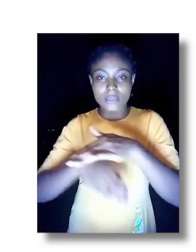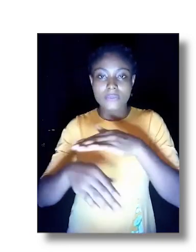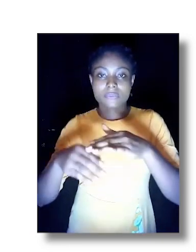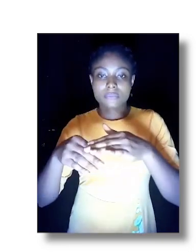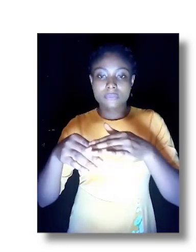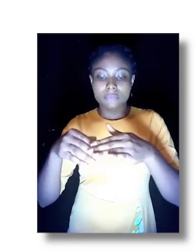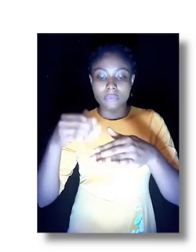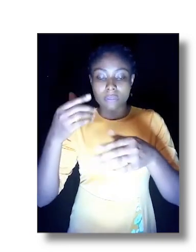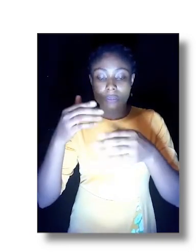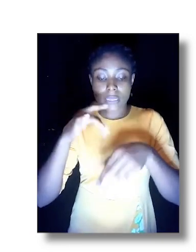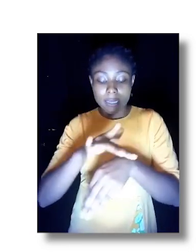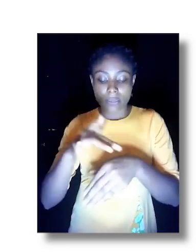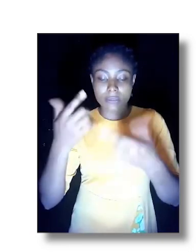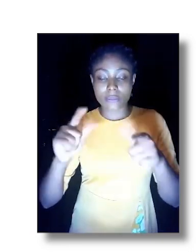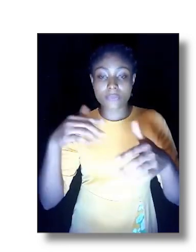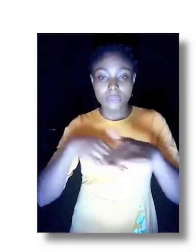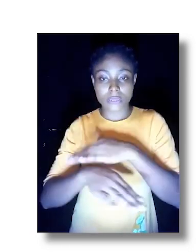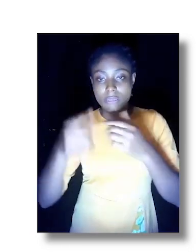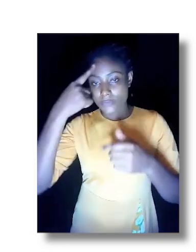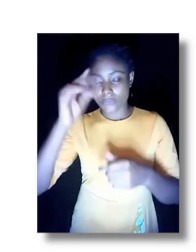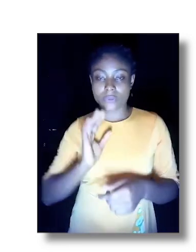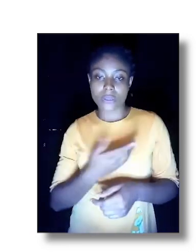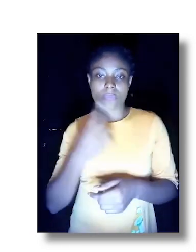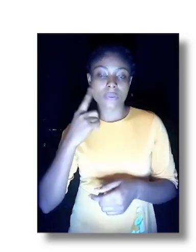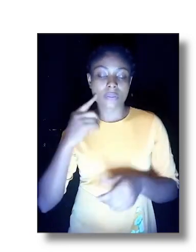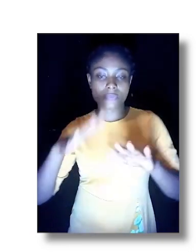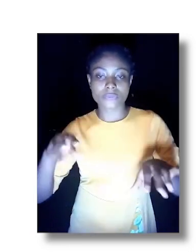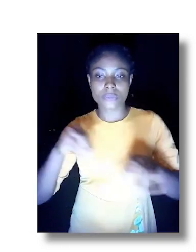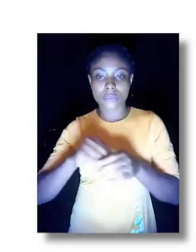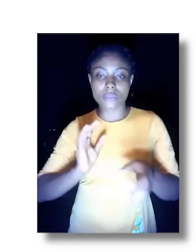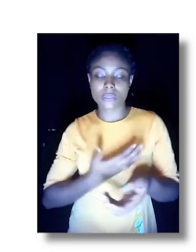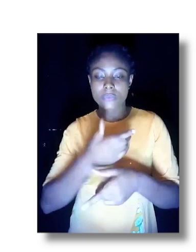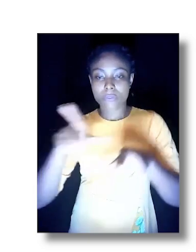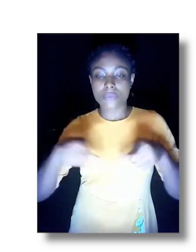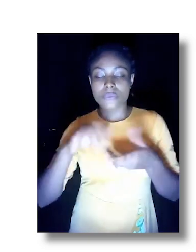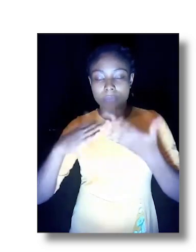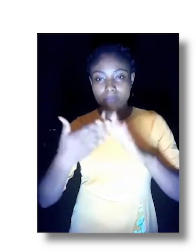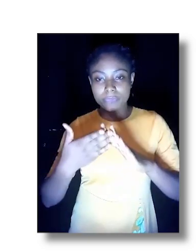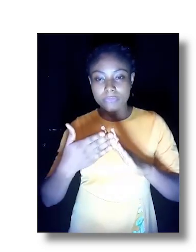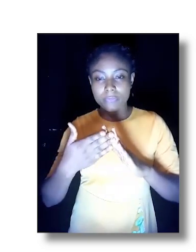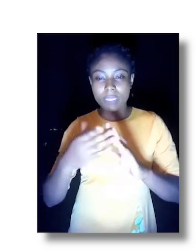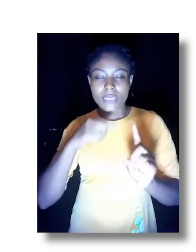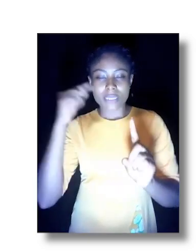Targeting linguistics departments of Nigerian Universities and Ministries of Education and